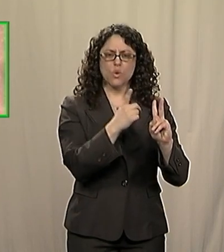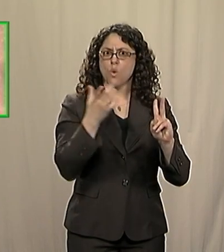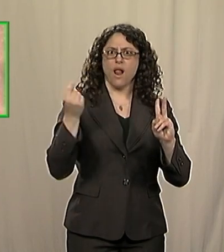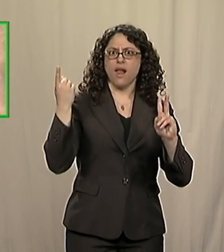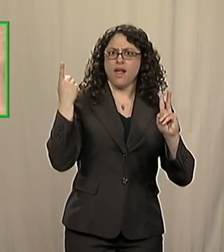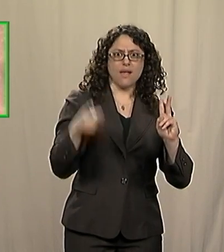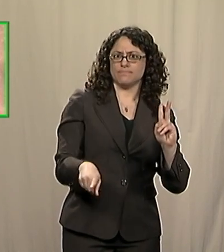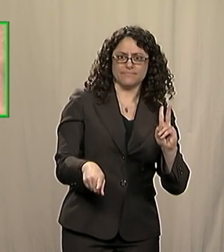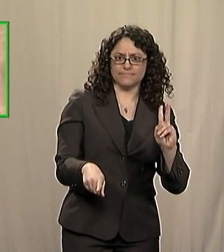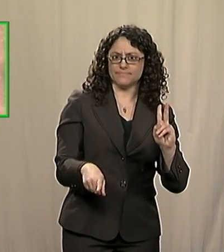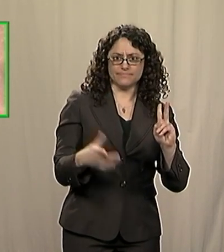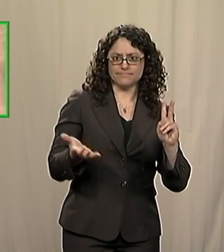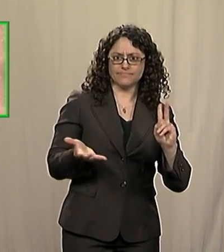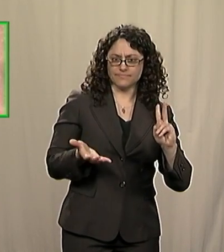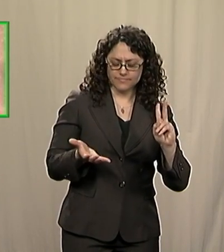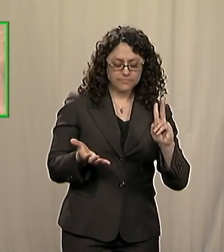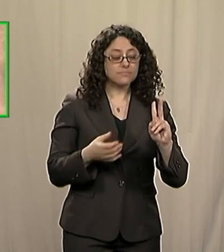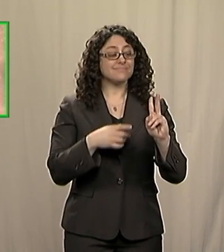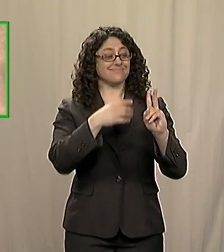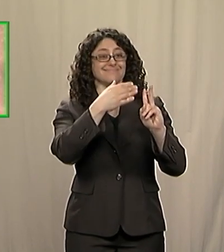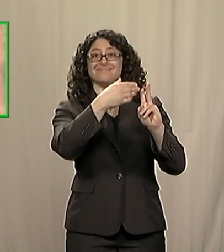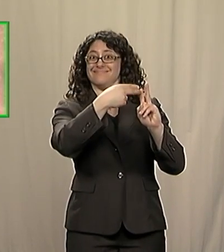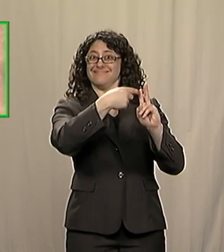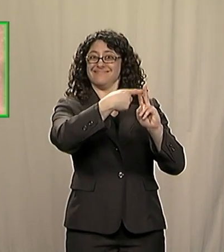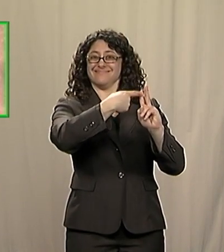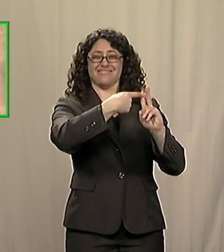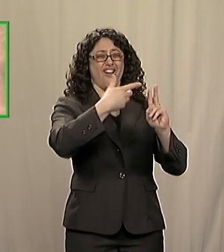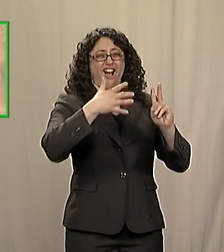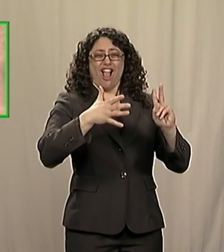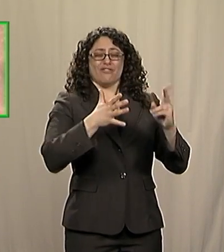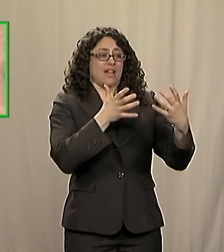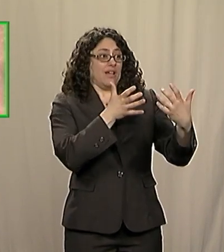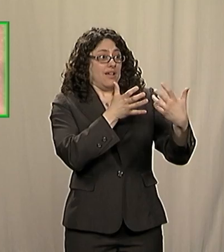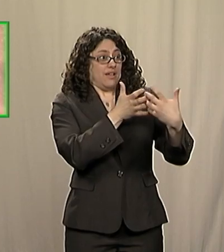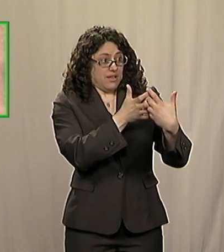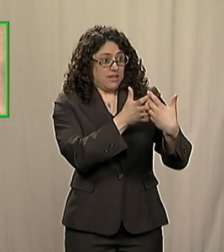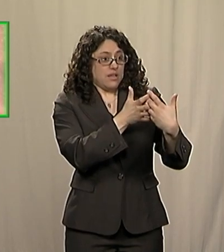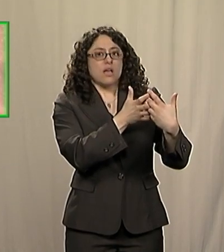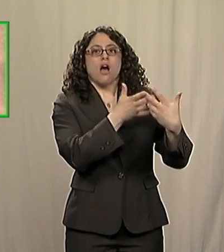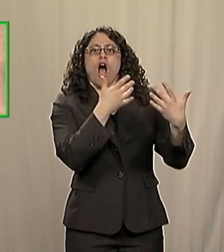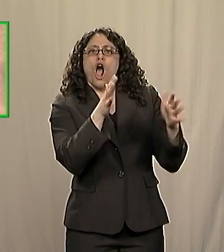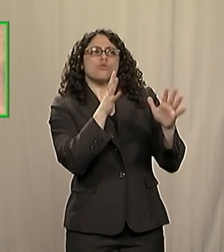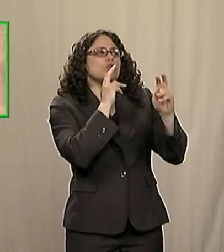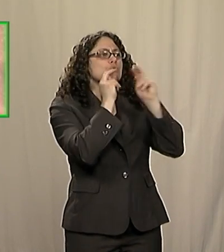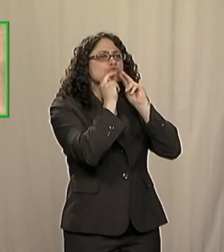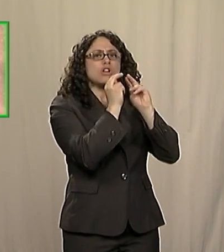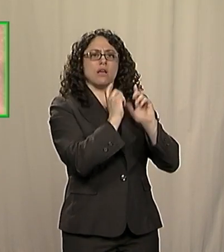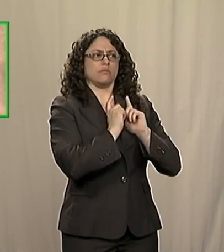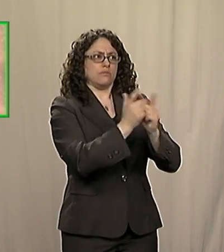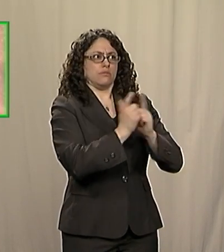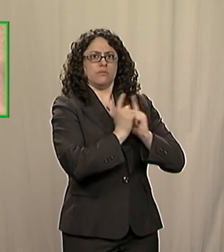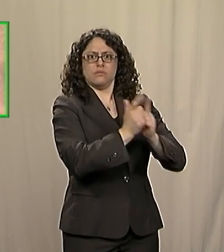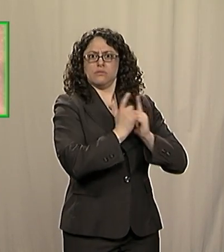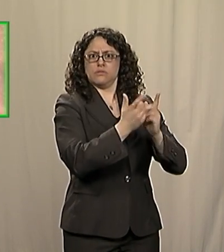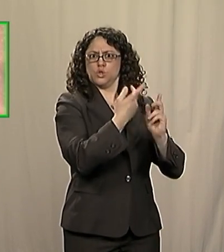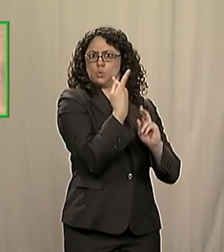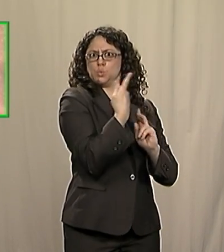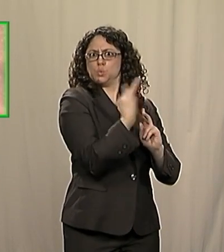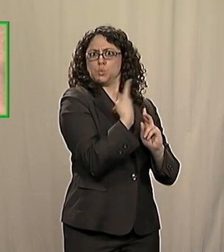Well that social distance, that distance that they've accommodated to has been negotiated between the first two interactants.